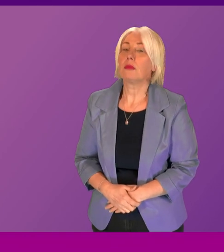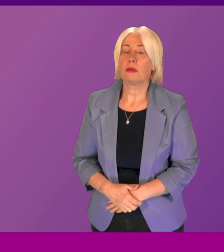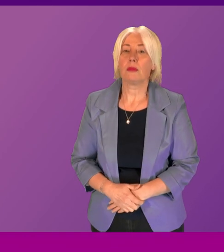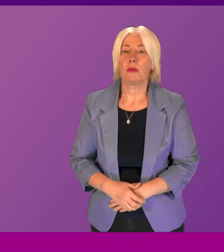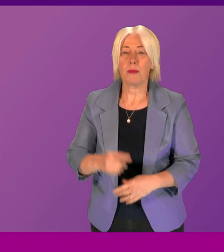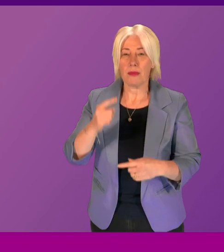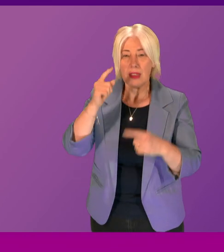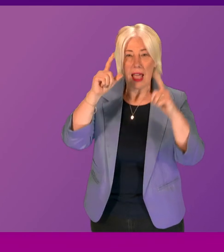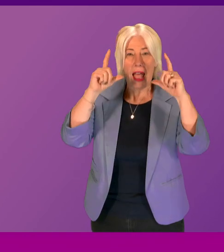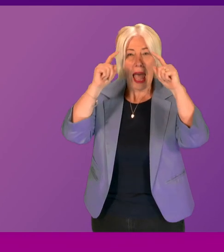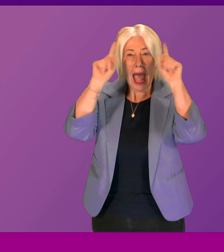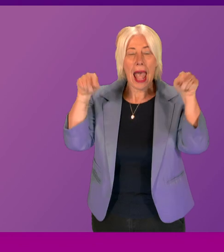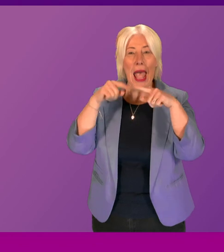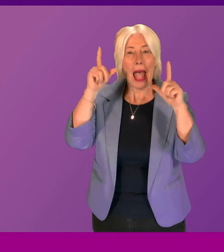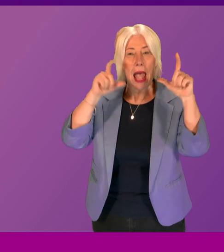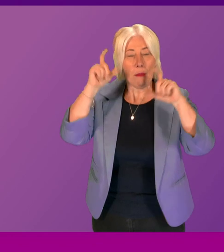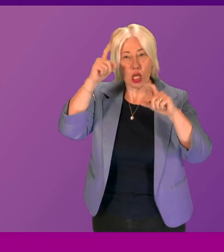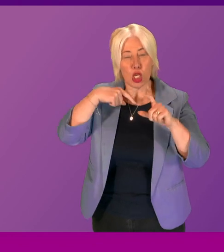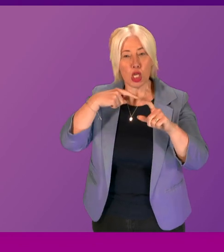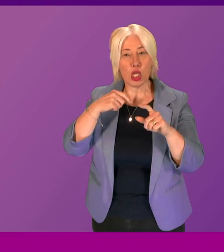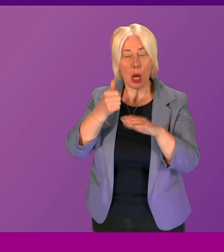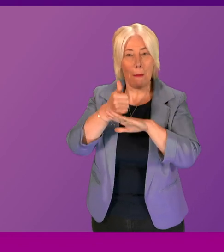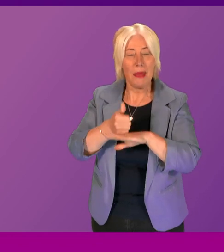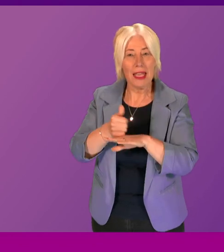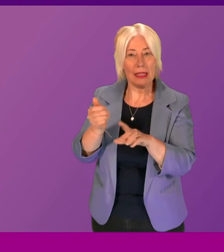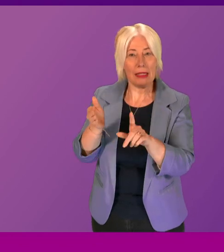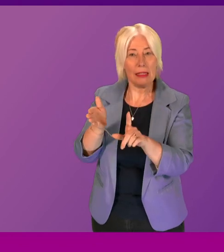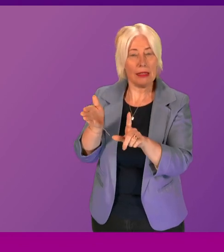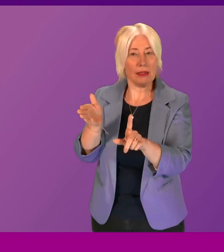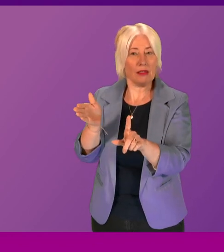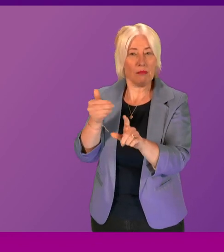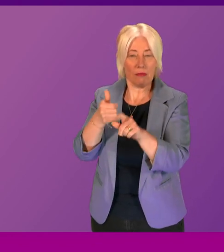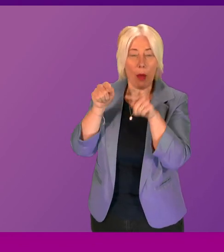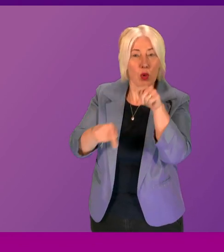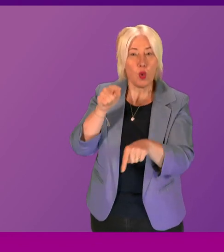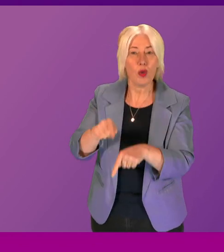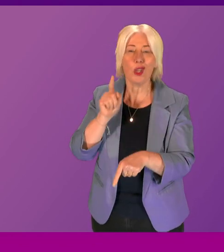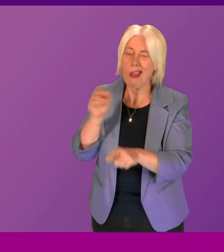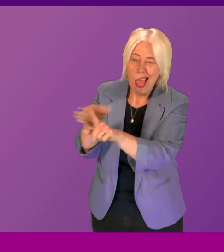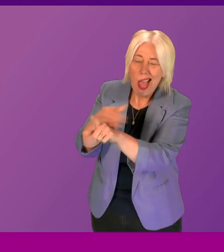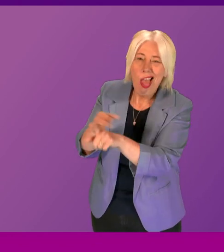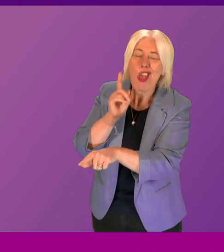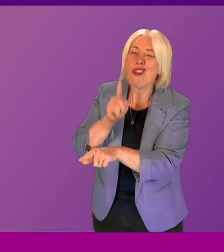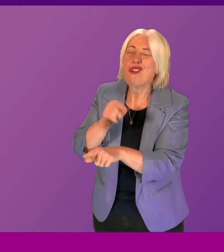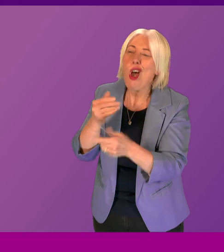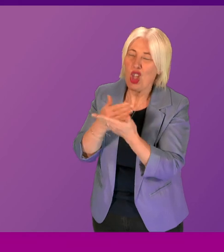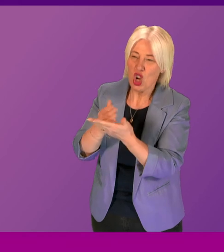Image-based abuse often involves girls being coerced into creating or sharing nude images, which are then shared with someone else without those girls’ consent.